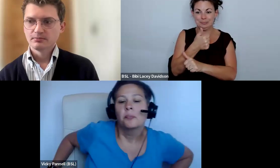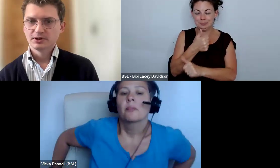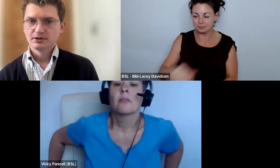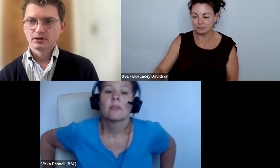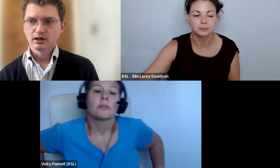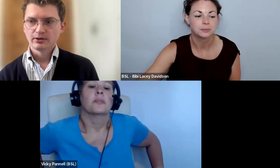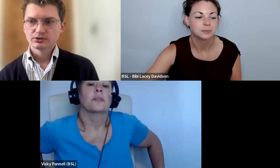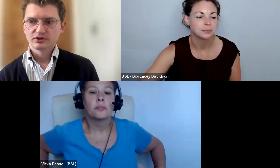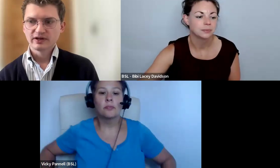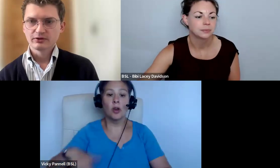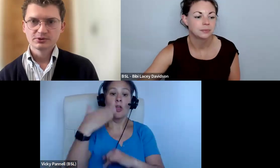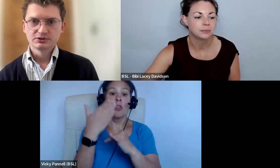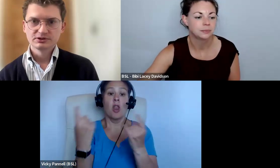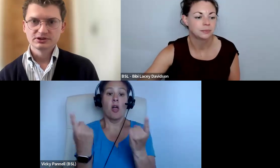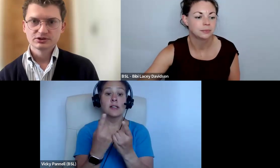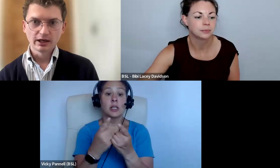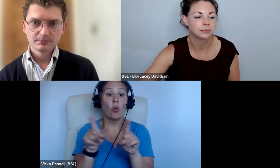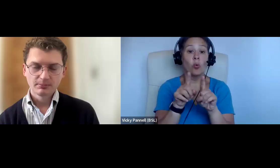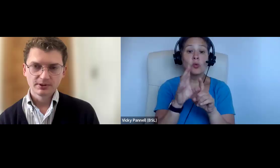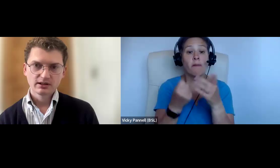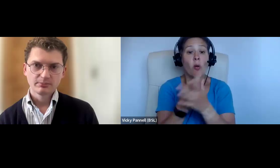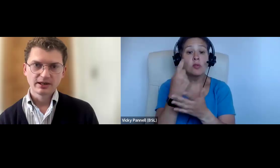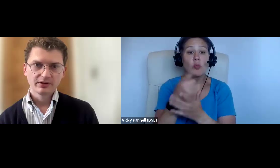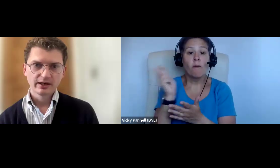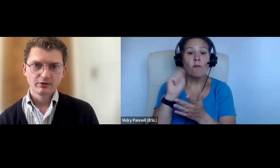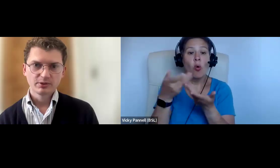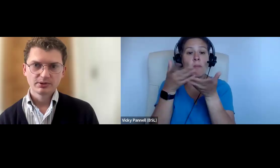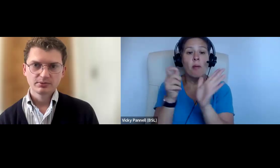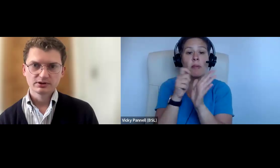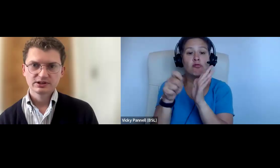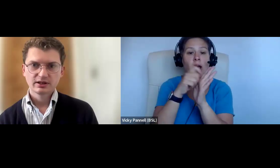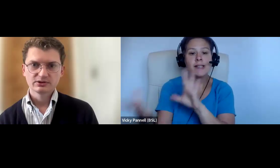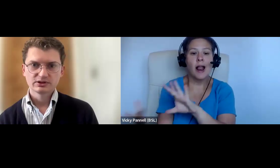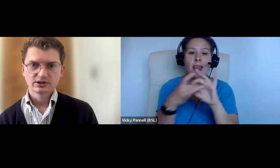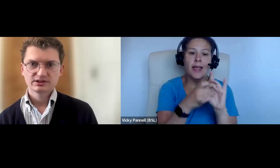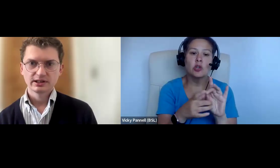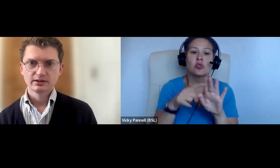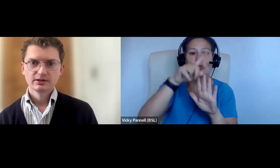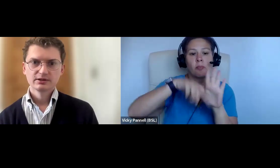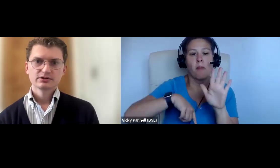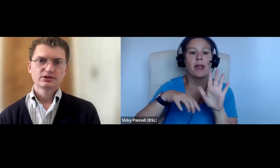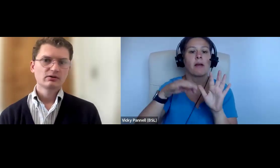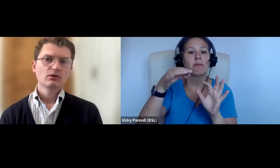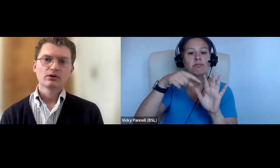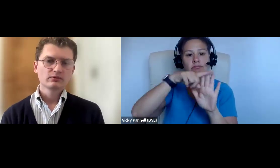for example, there's one that deals with higher education policy, and I said, "Can I write something for you